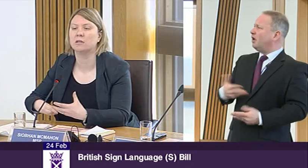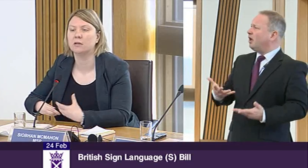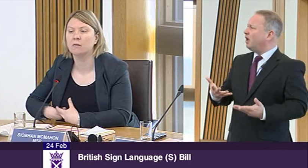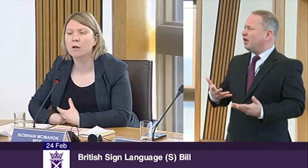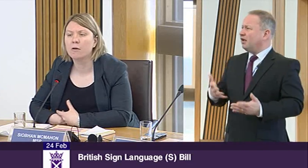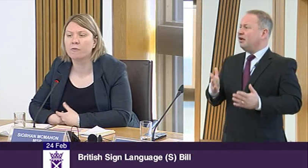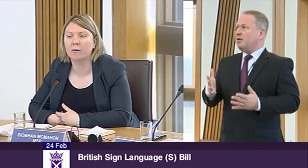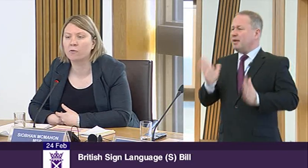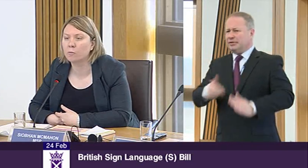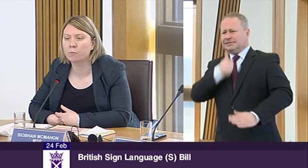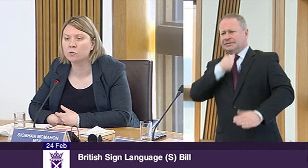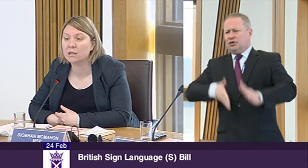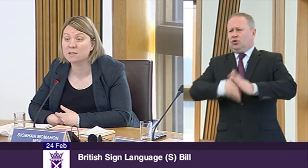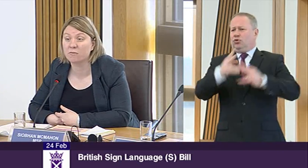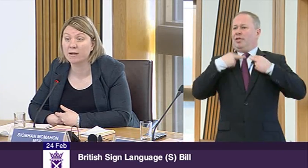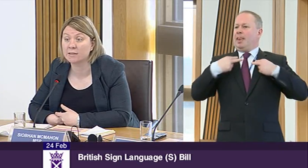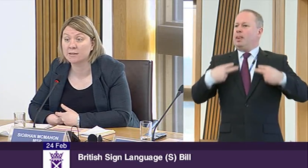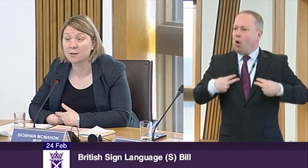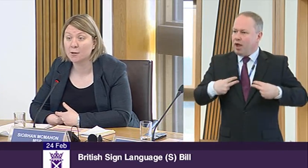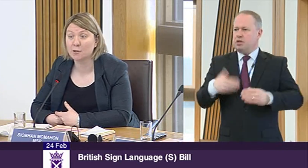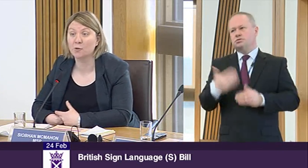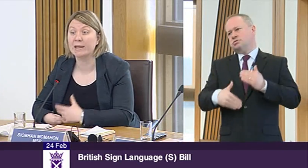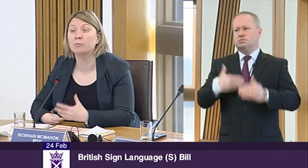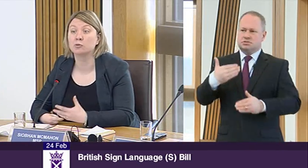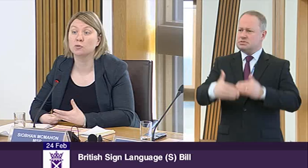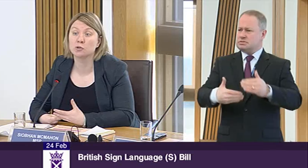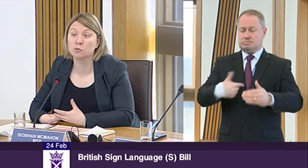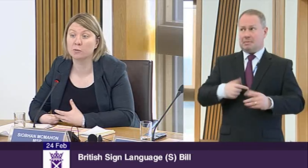but that it would mean going to lawyers and going through a formal process, and they are